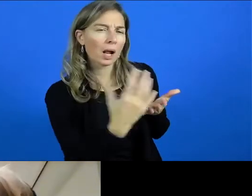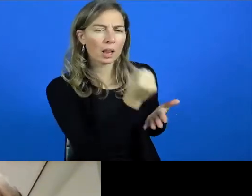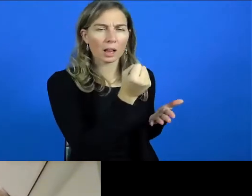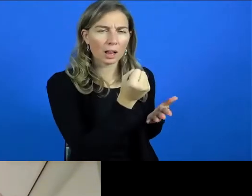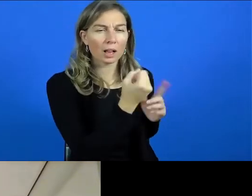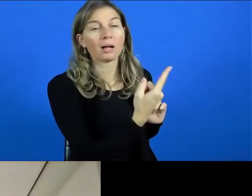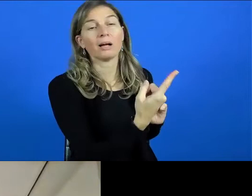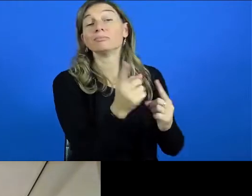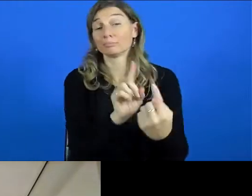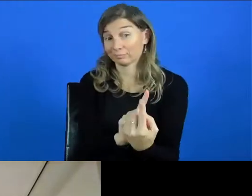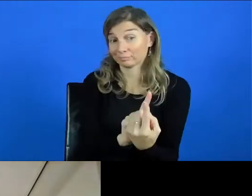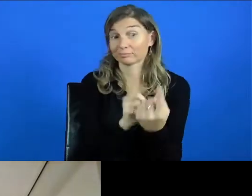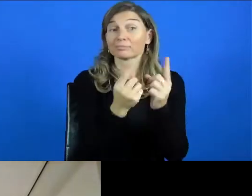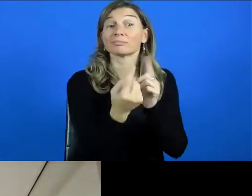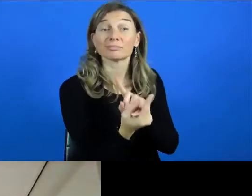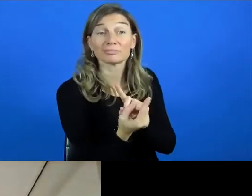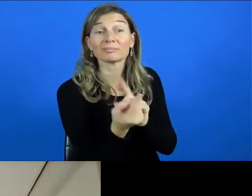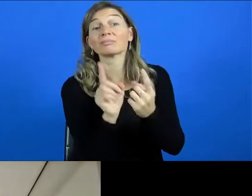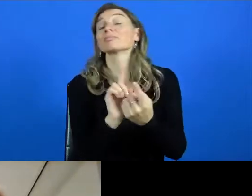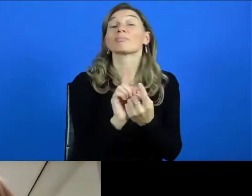and if you work in the EU public administration